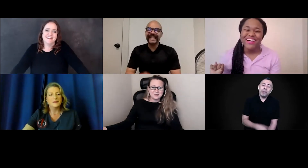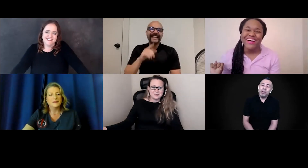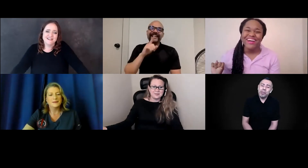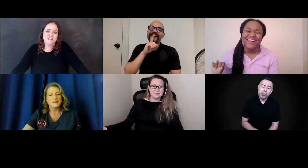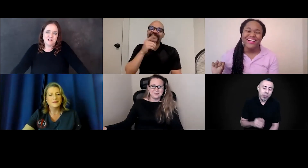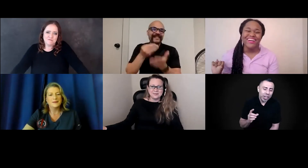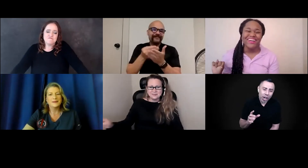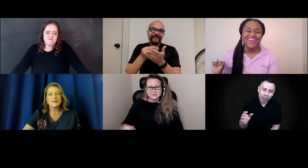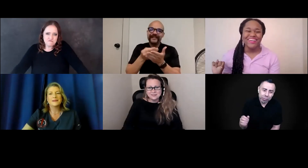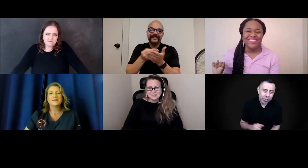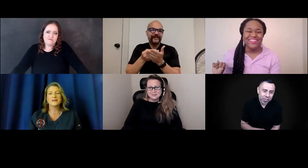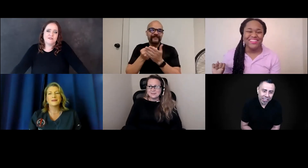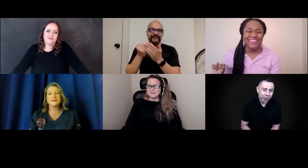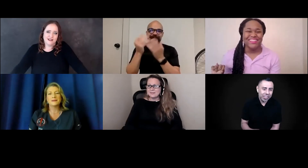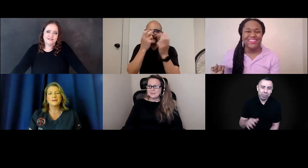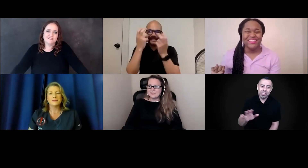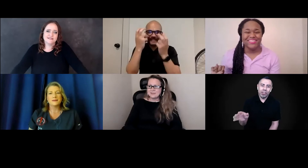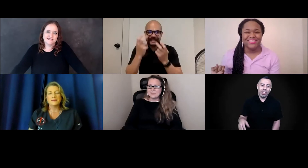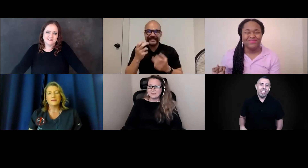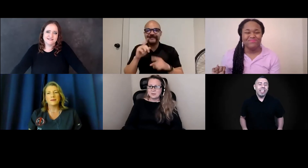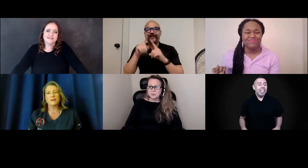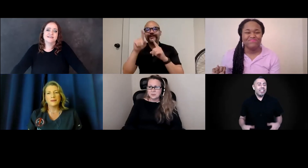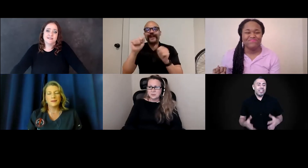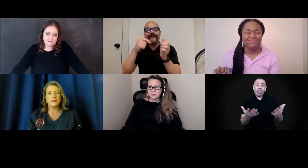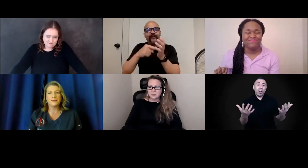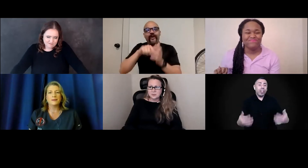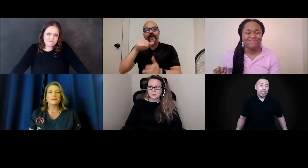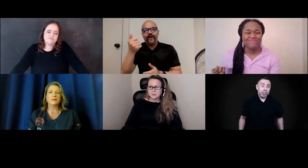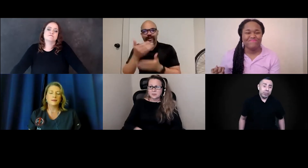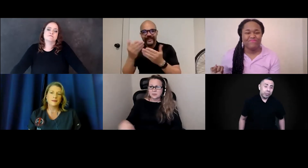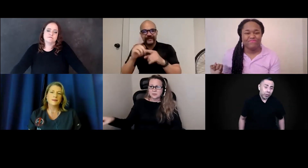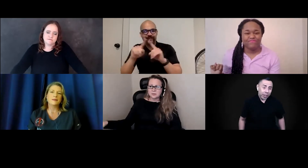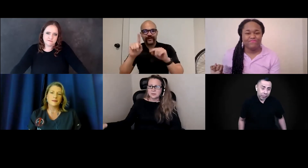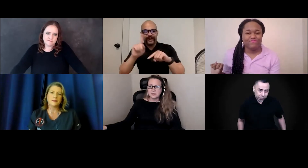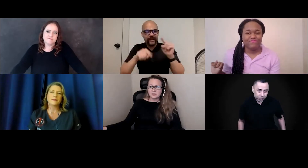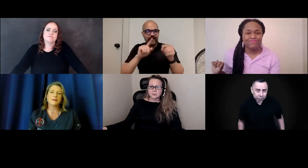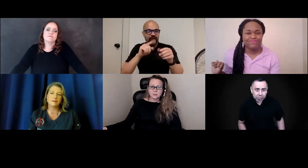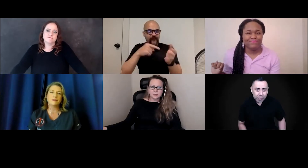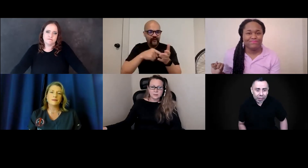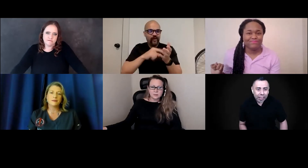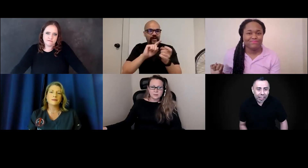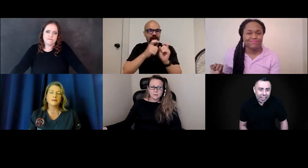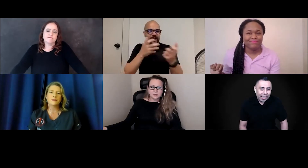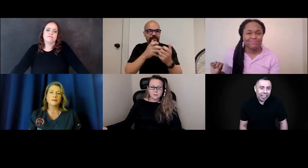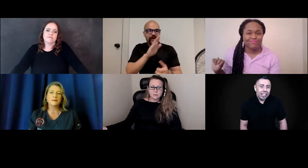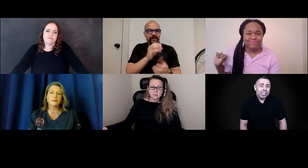Jermaine Williams: Julia, I agree with you 100%, no need to be sorry. It's a dollar issue. Right?